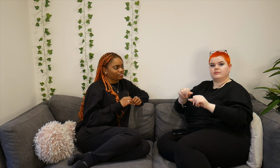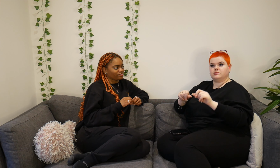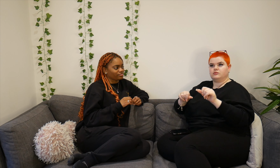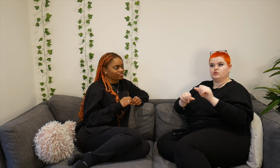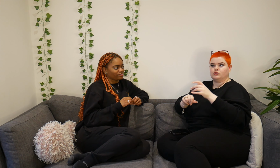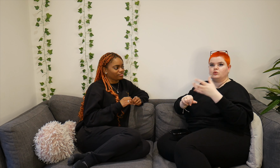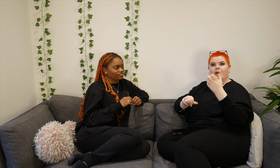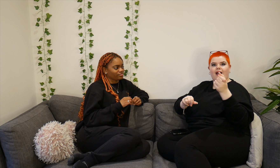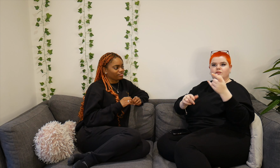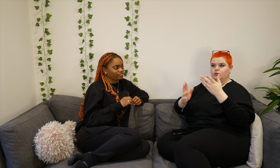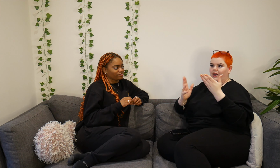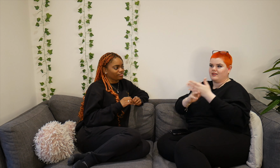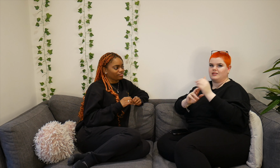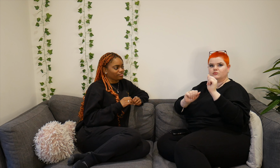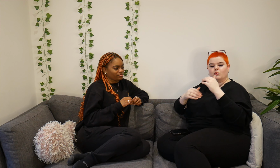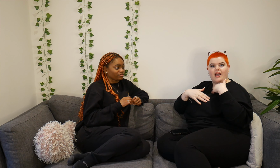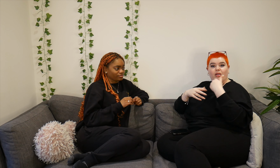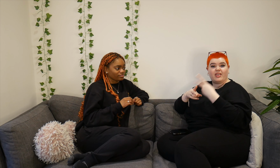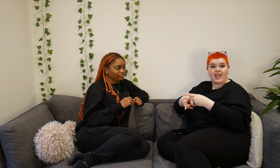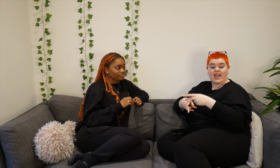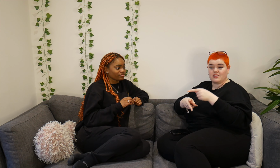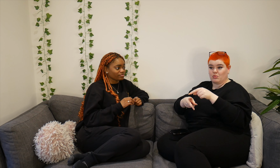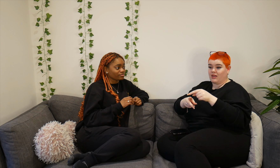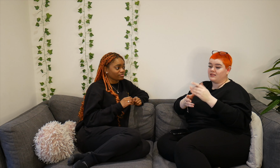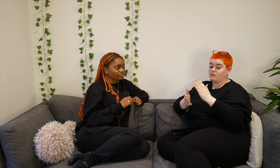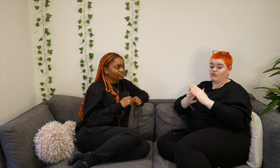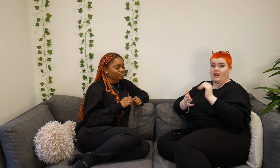And what are the steps that you should have to access your healthcare?